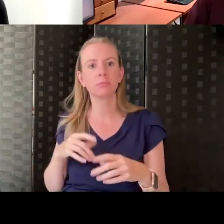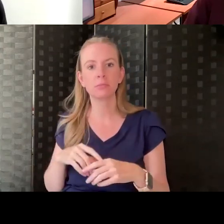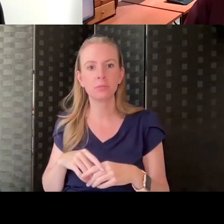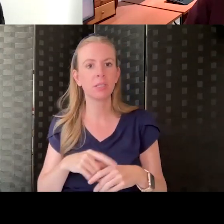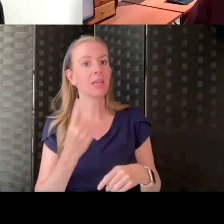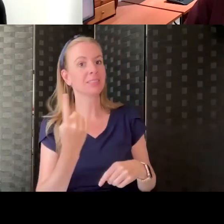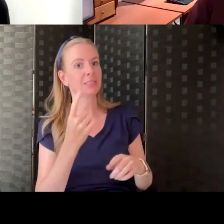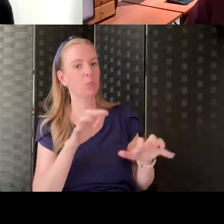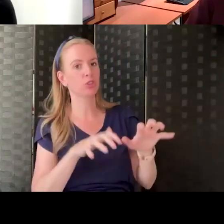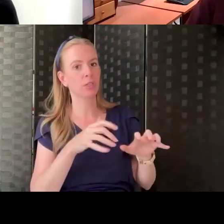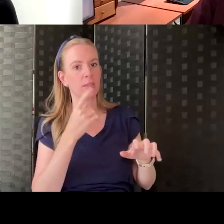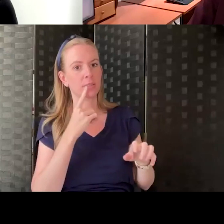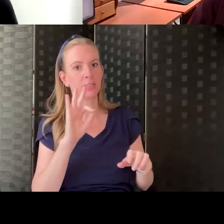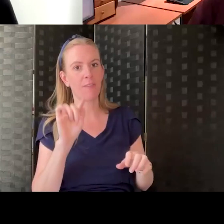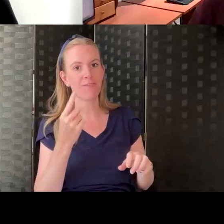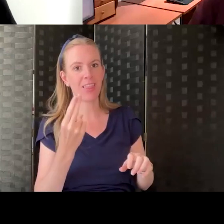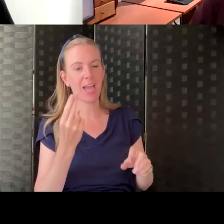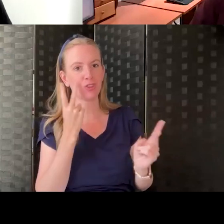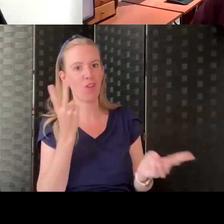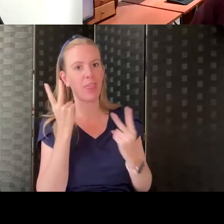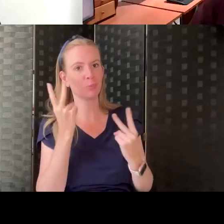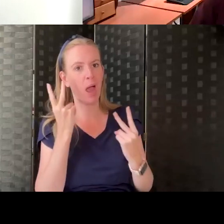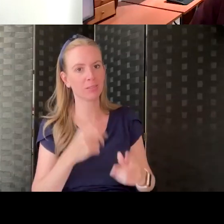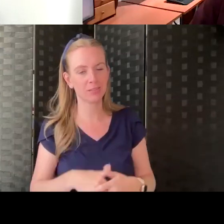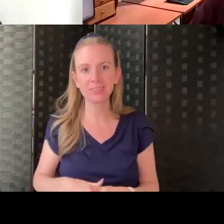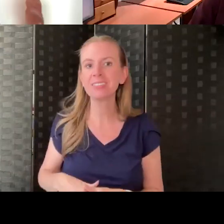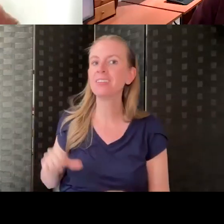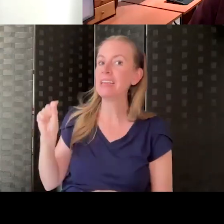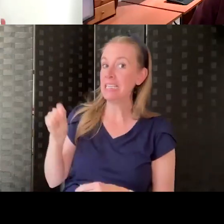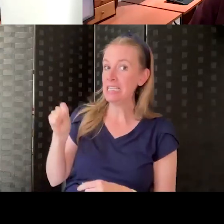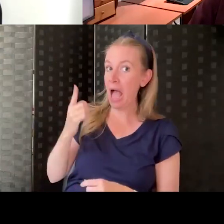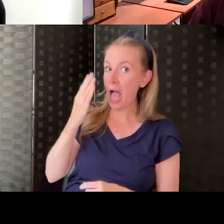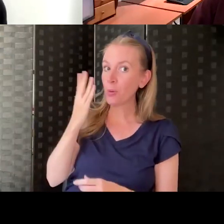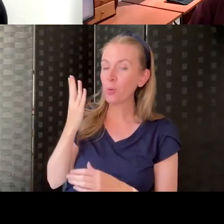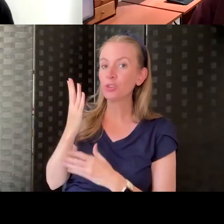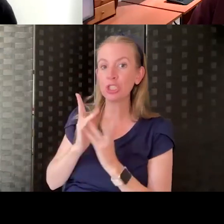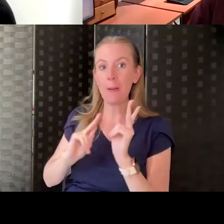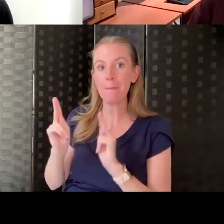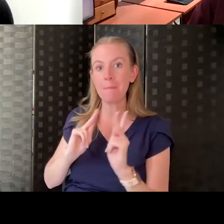said they are having flash flashbacks. >> Homer: Some people hold flash fondly in